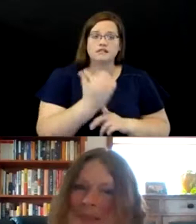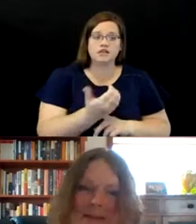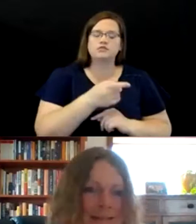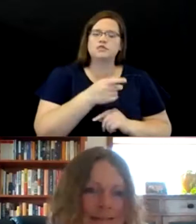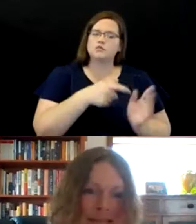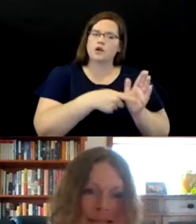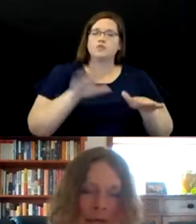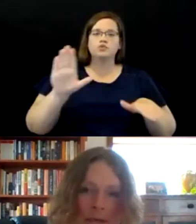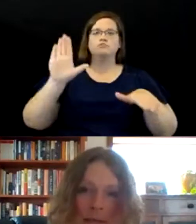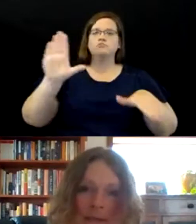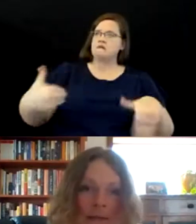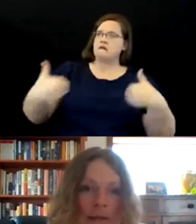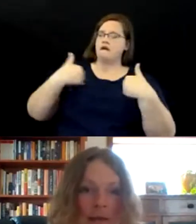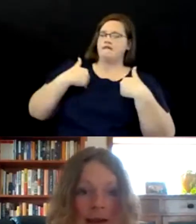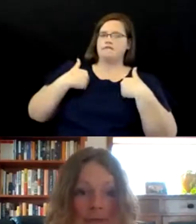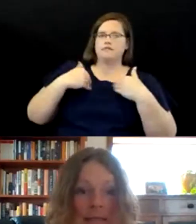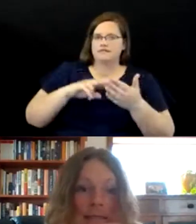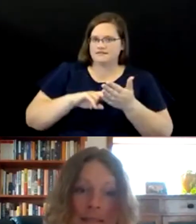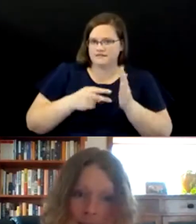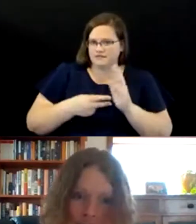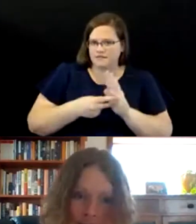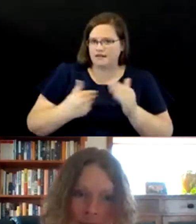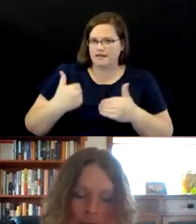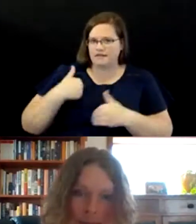doesn't necessarily mean that they have a disability, per se.